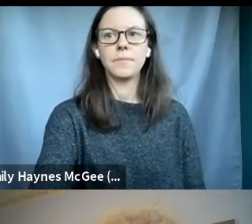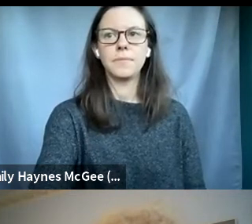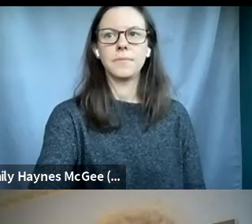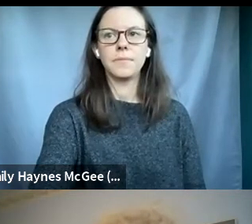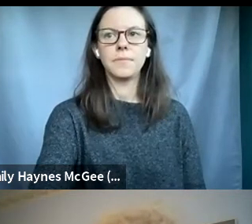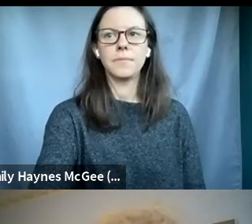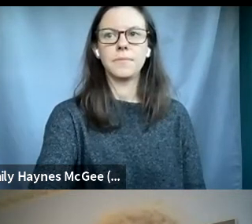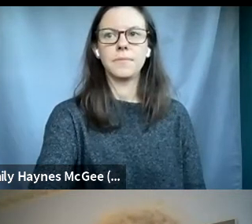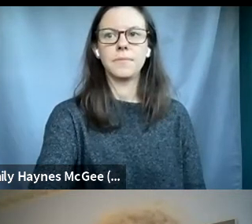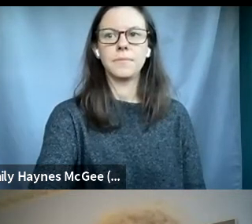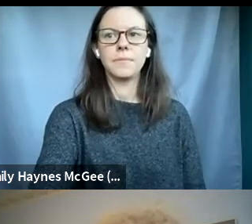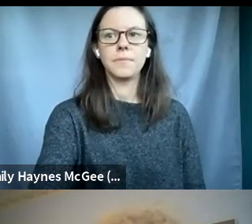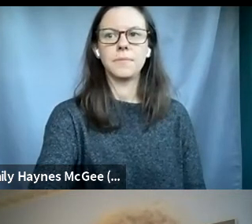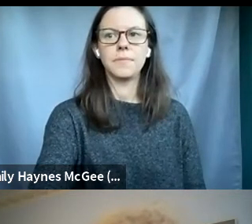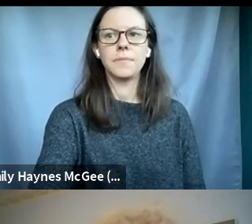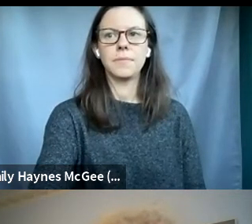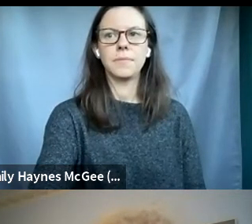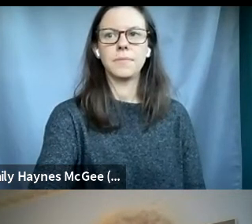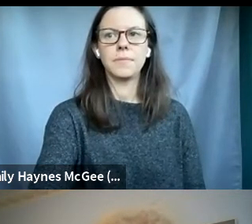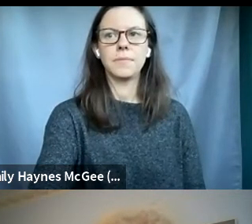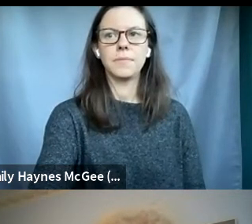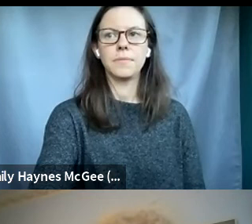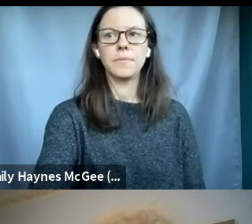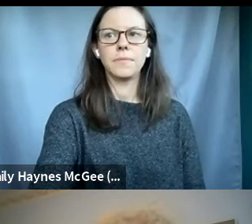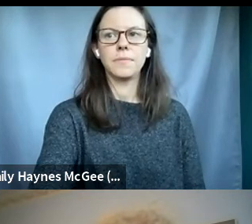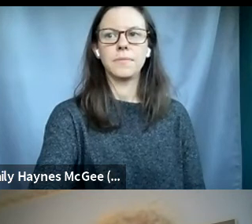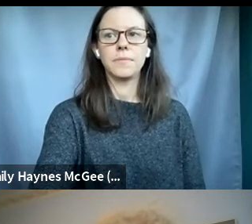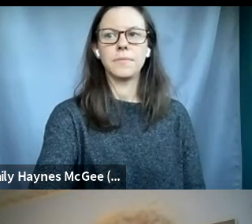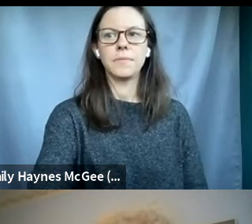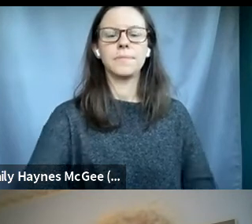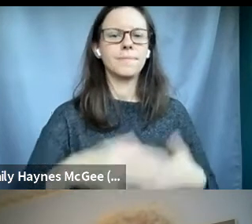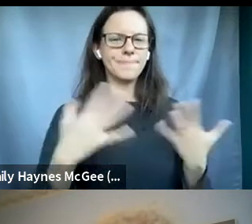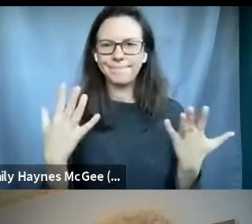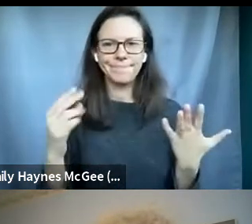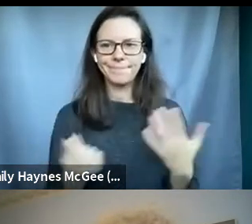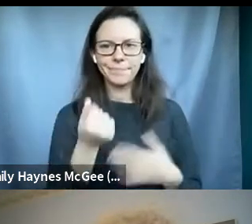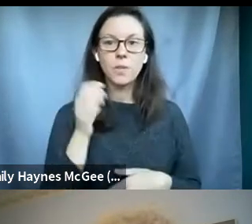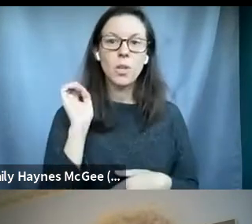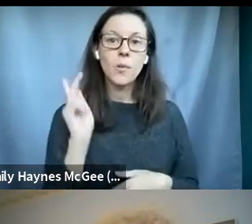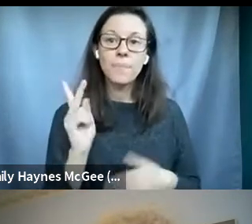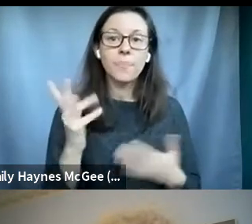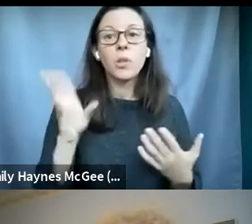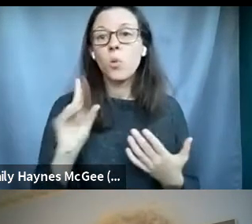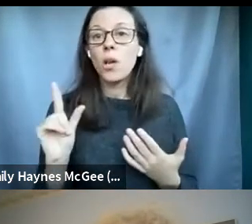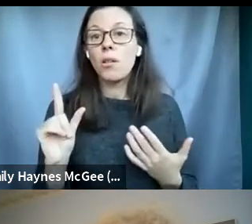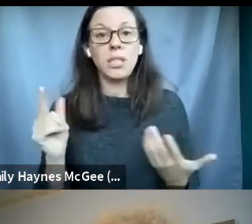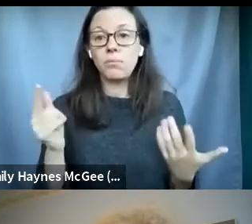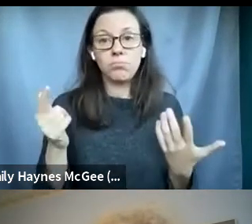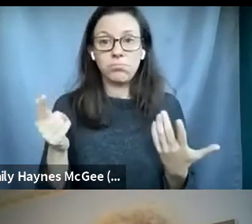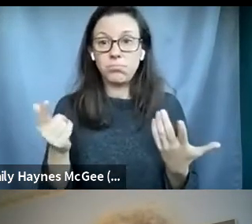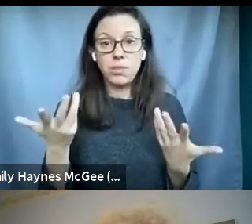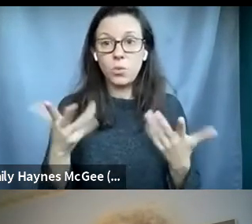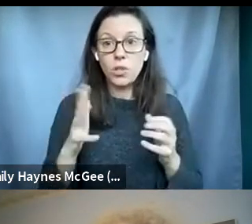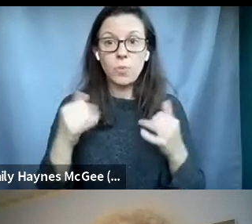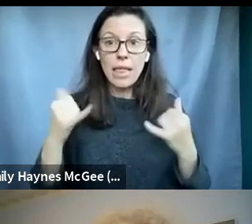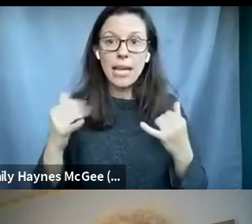I guess it doesn't want to play, and I'm not going to stress it.